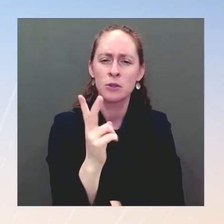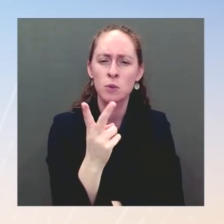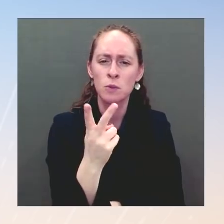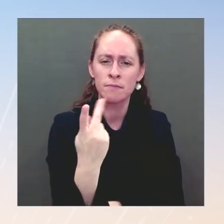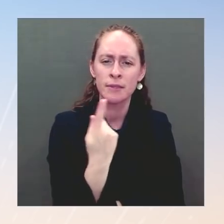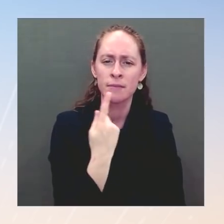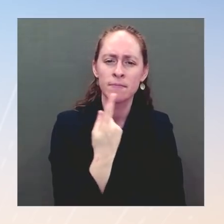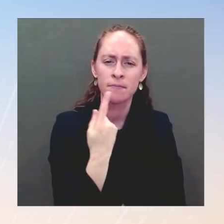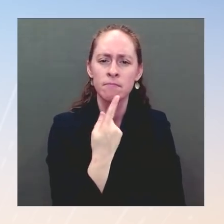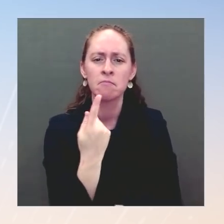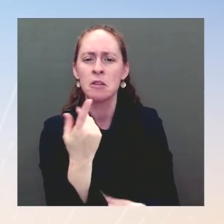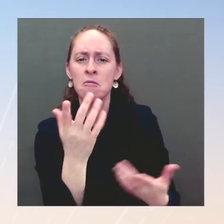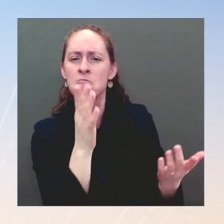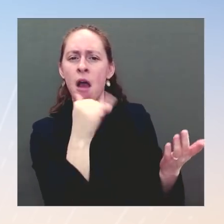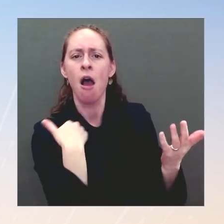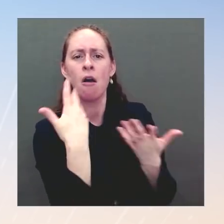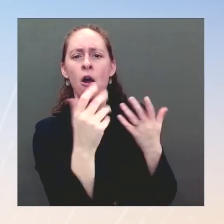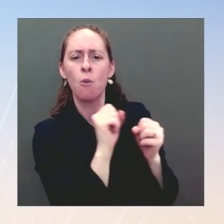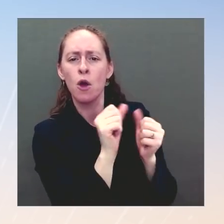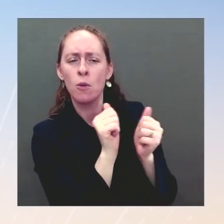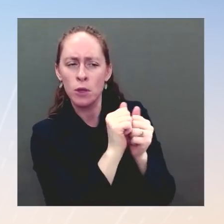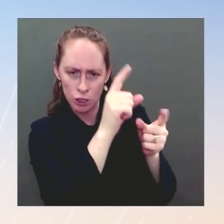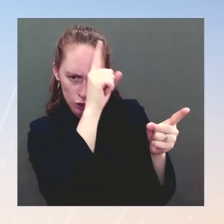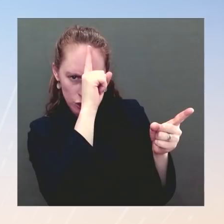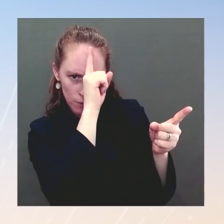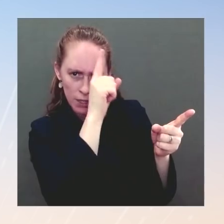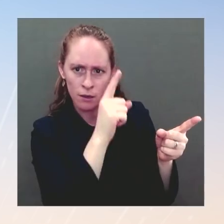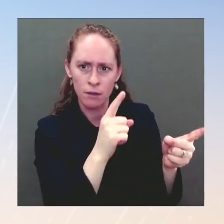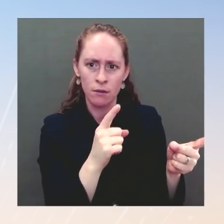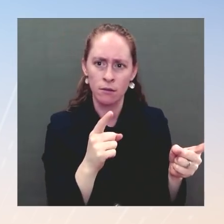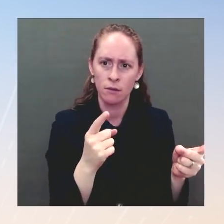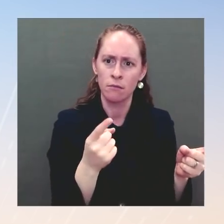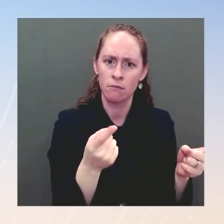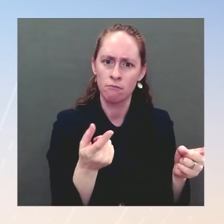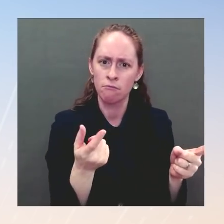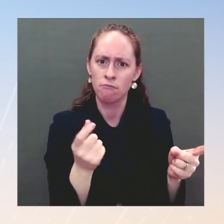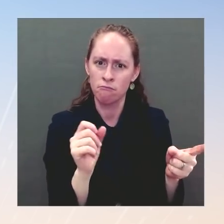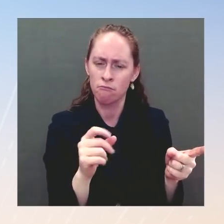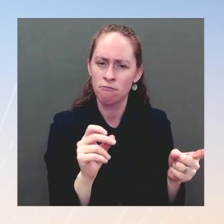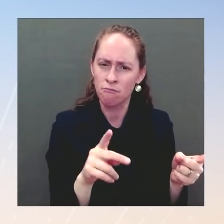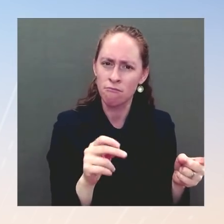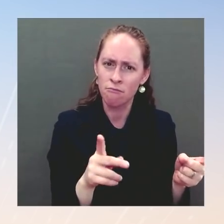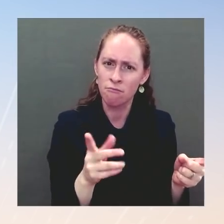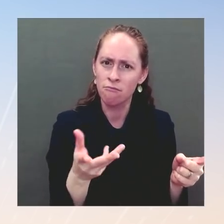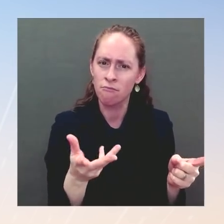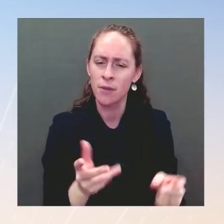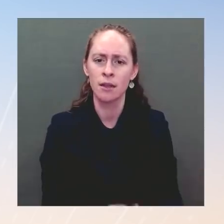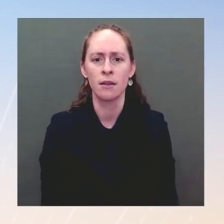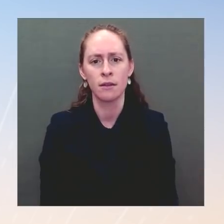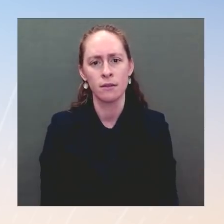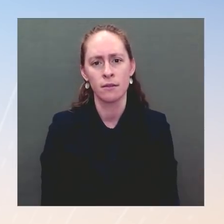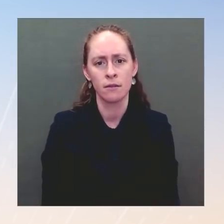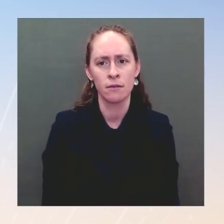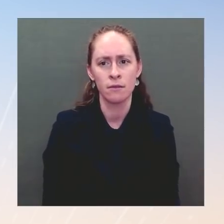and the announcement today was complementary to that. The Press: So the change is just because you were waiting on the Germans to take the first step here. Ms. Psaki: Well, actually, it was that we felt